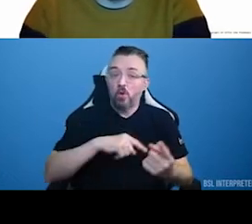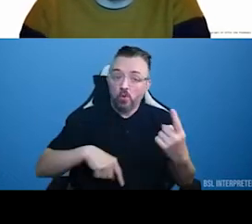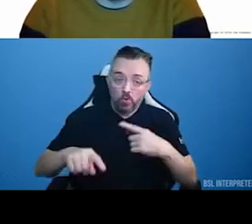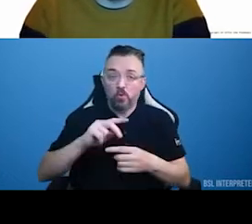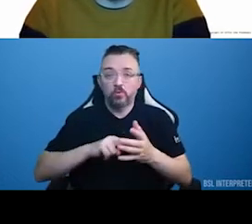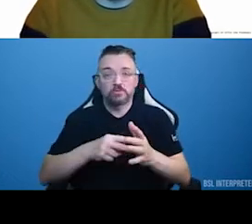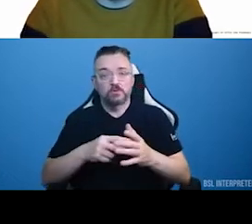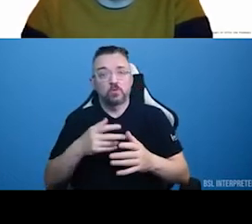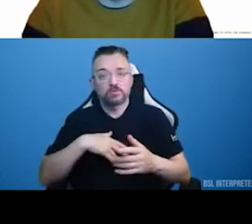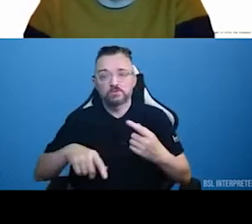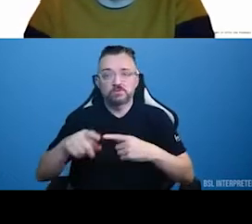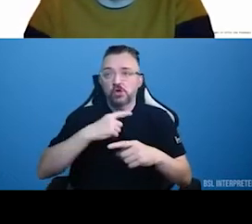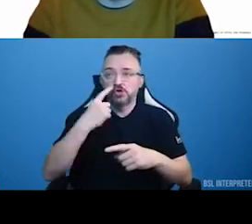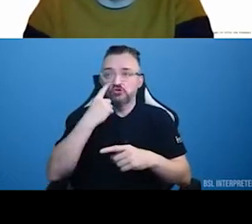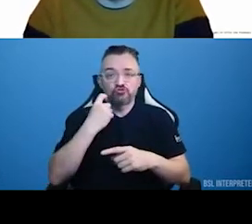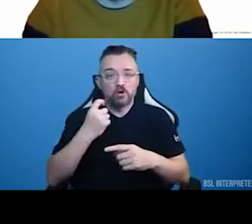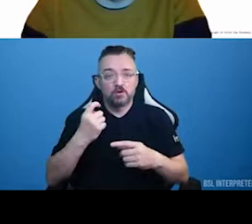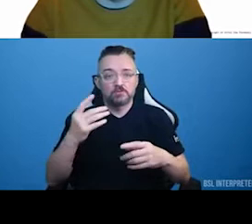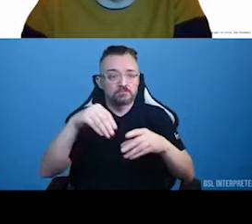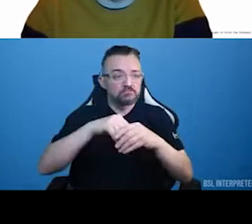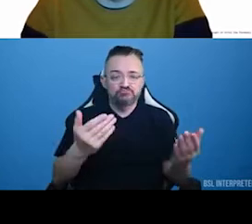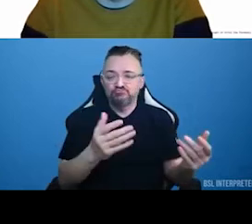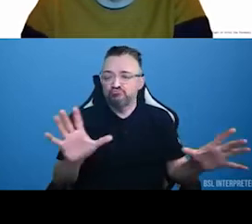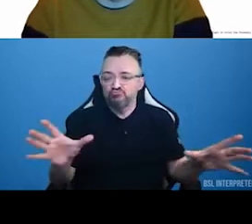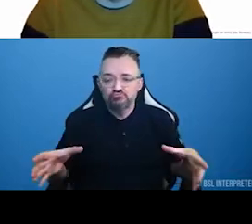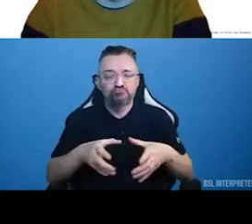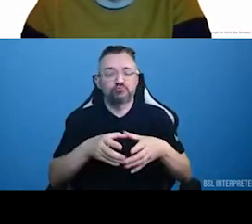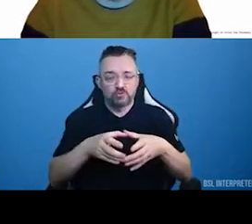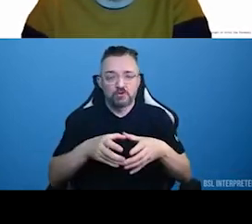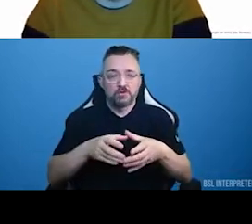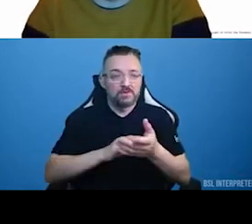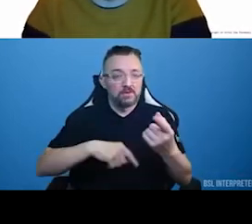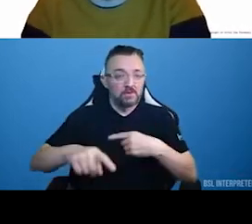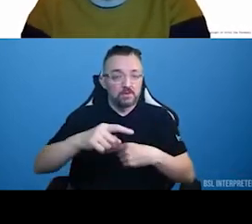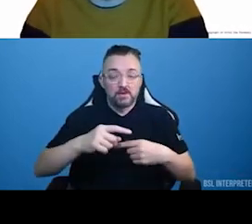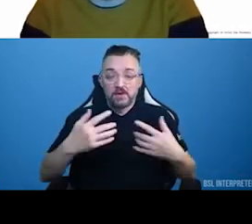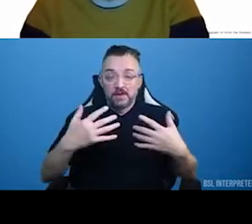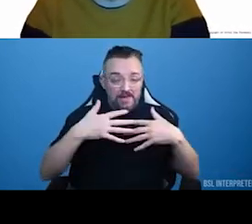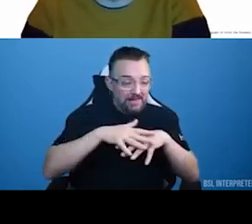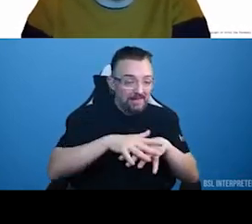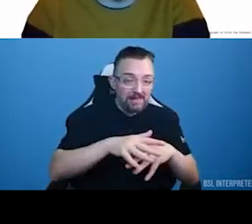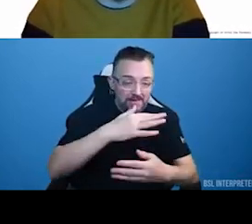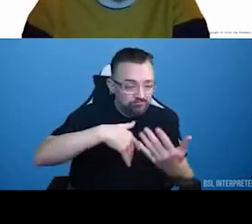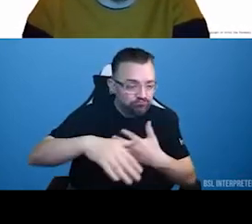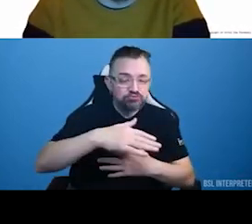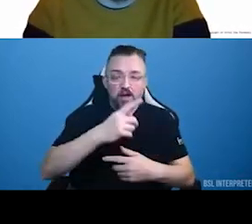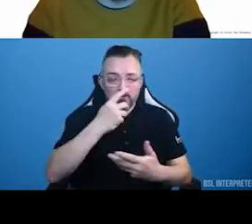to bring young people to together in a space that was inclusive, that allowed conversations to happen,